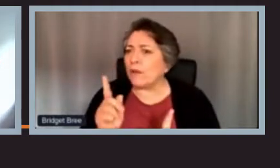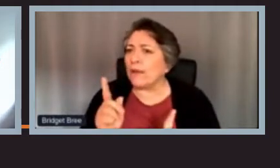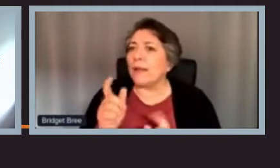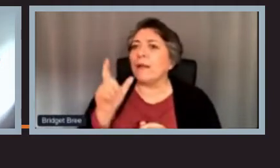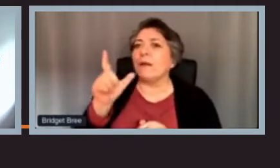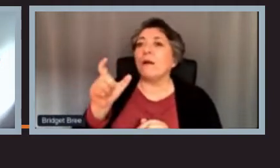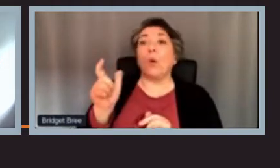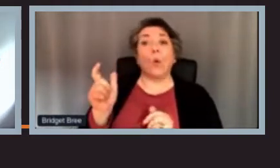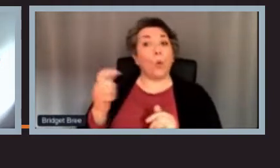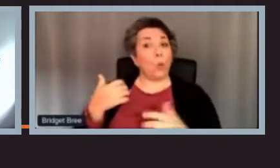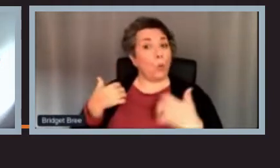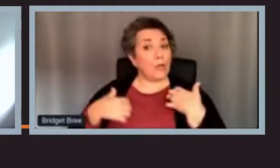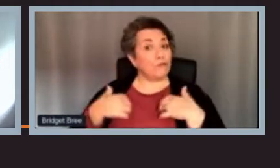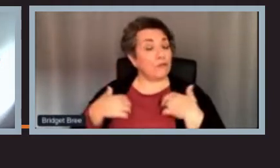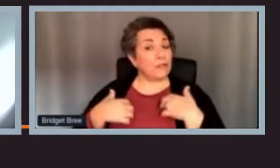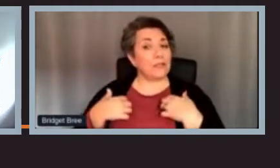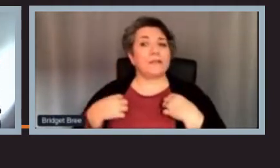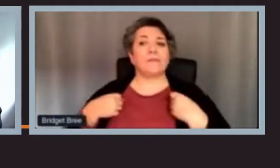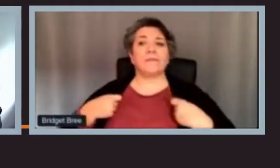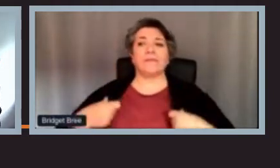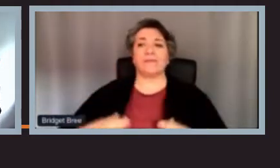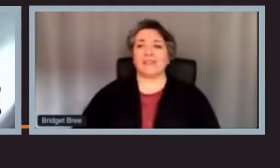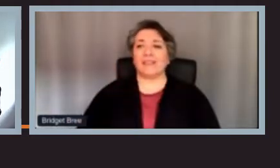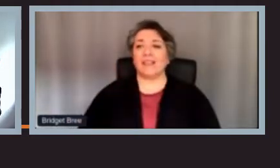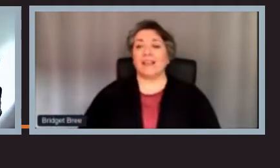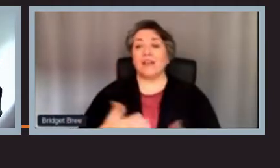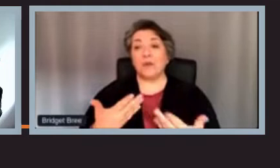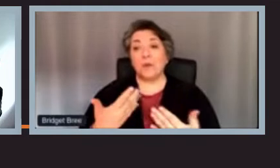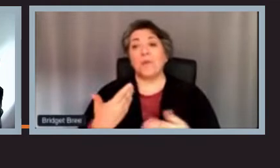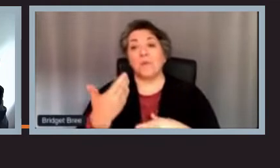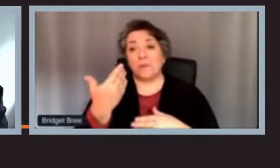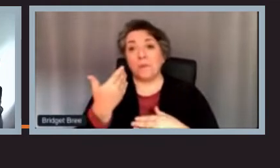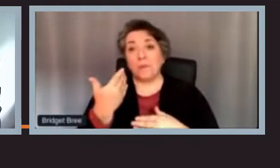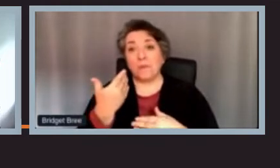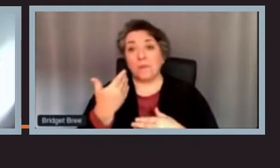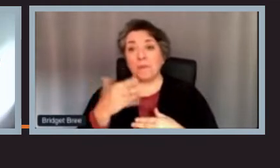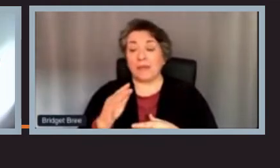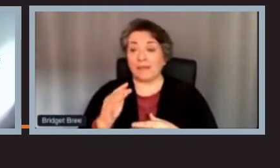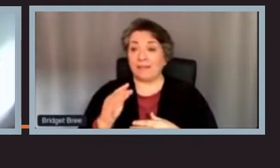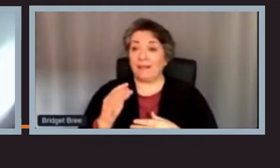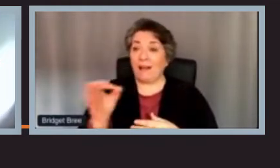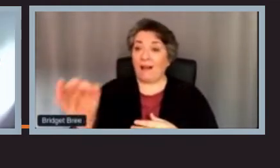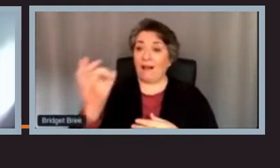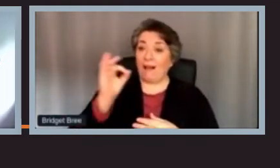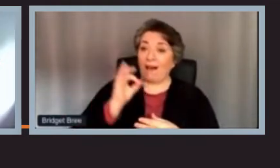We’ve already been approached by a senior governance group led at executive level who